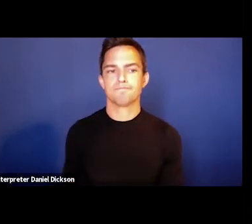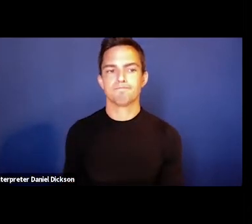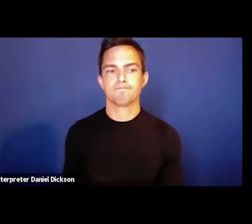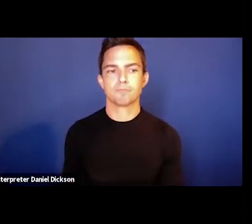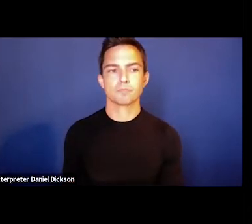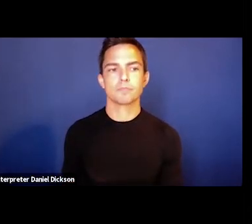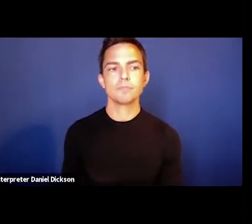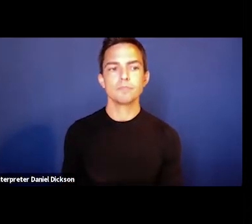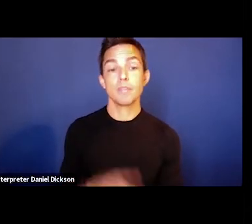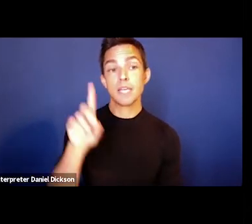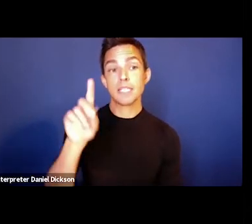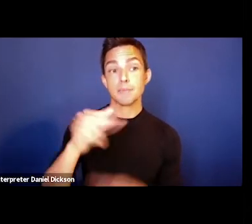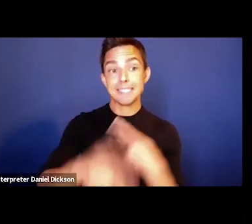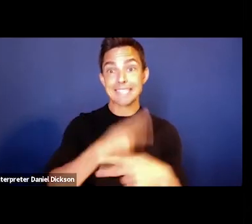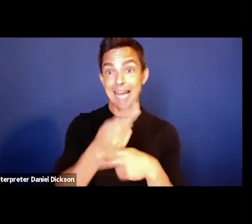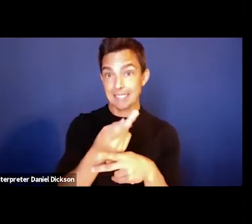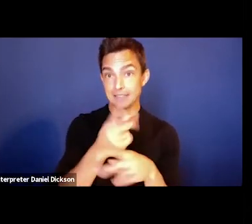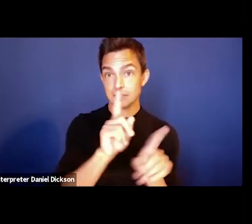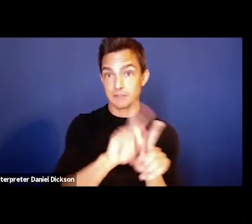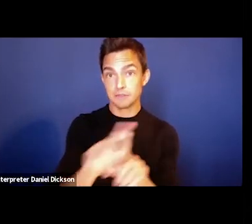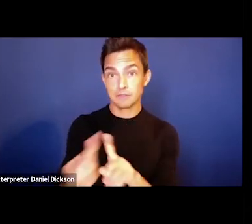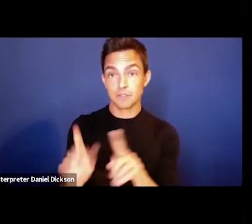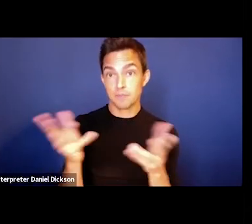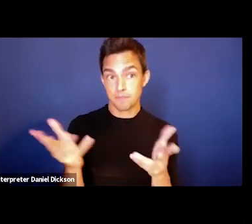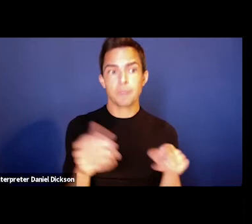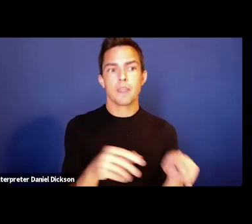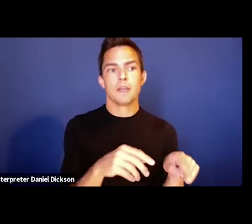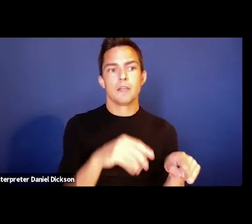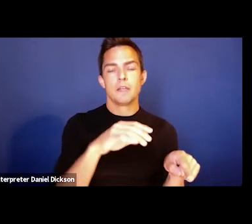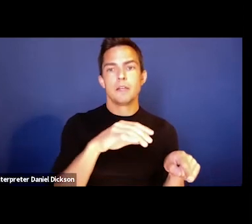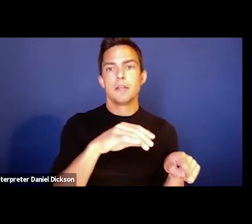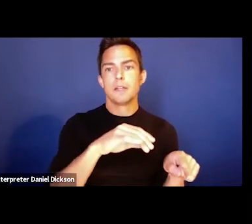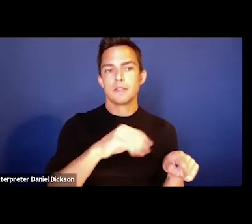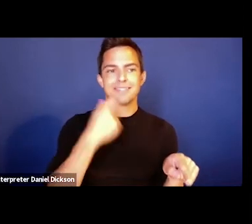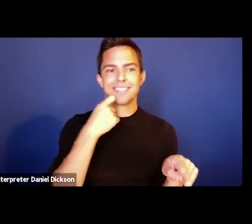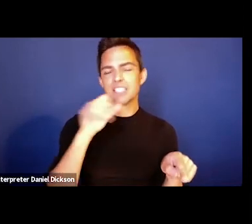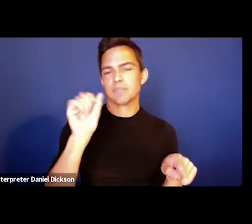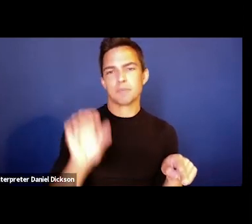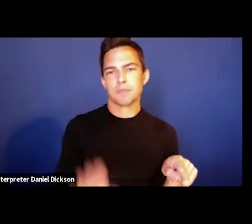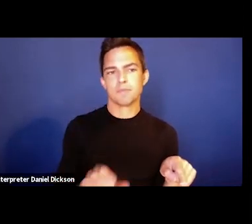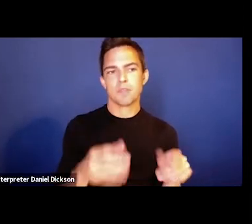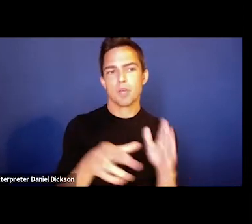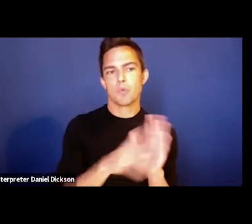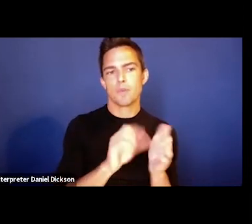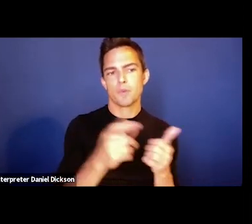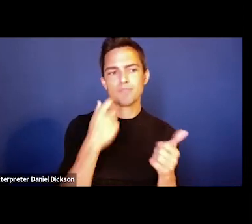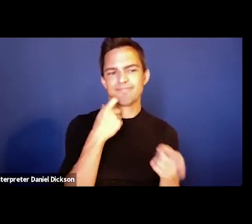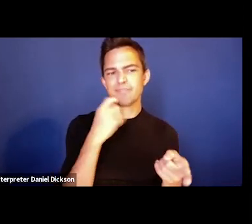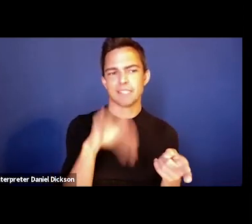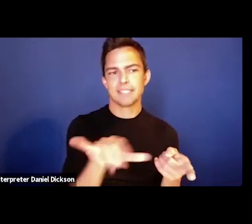disability type was the disability types I just listed and went through and then environment